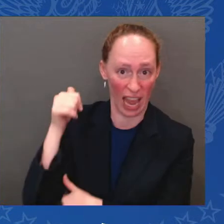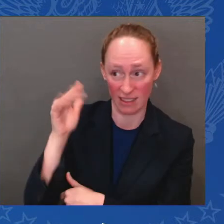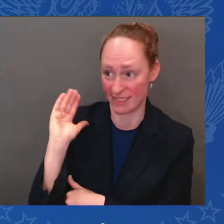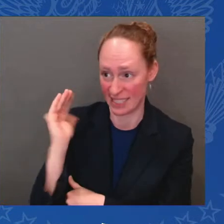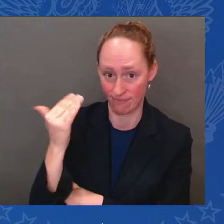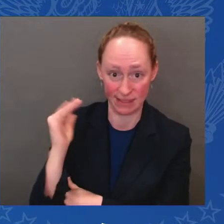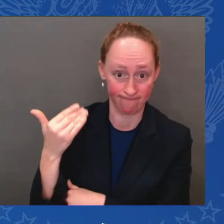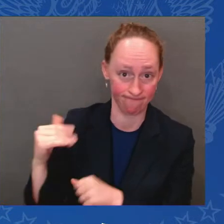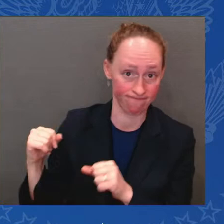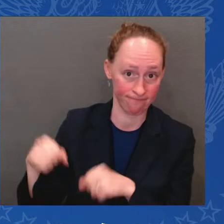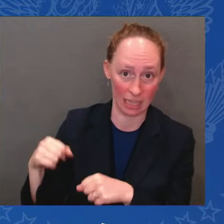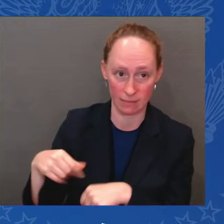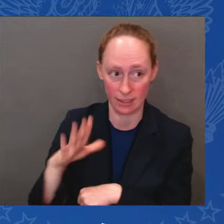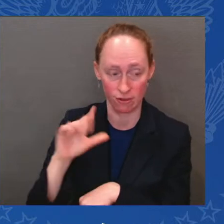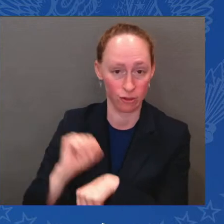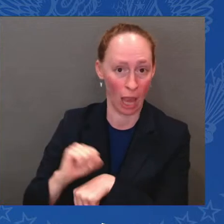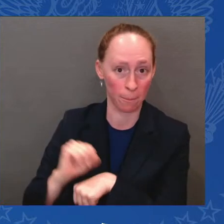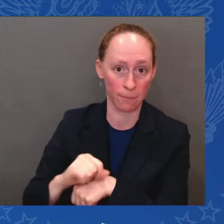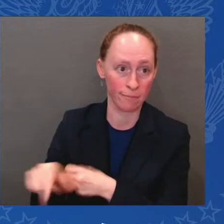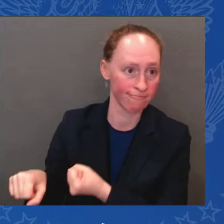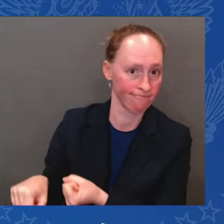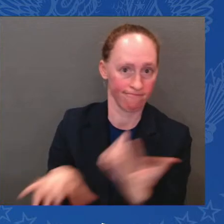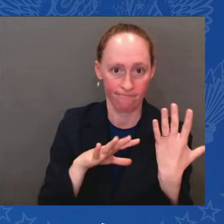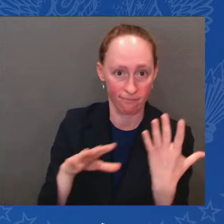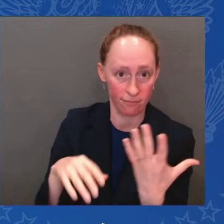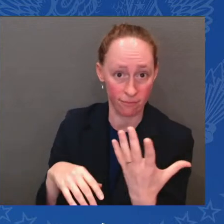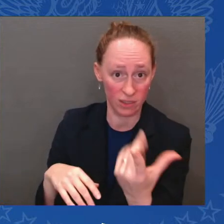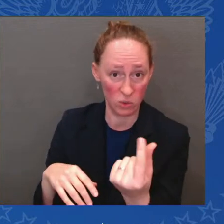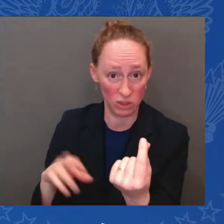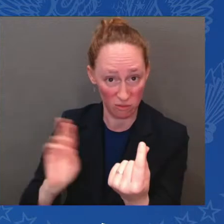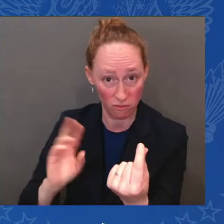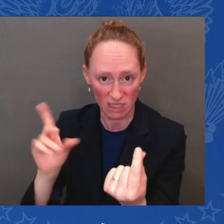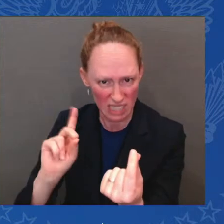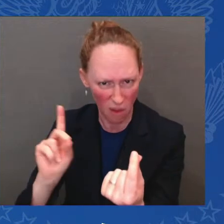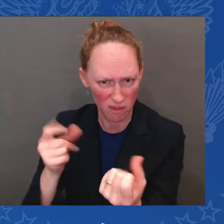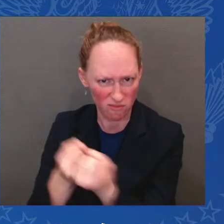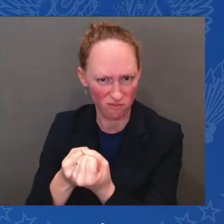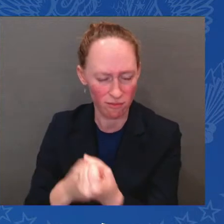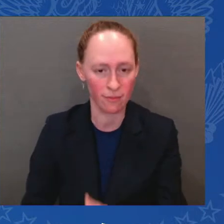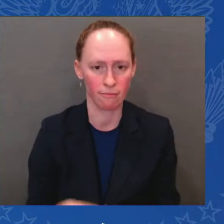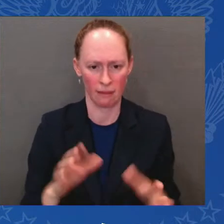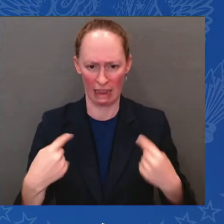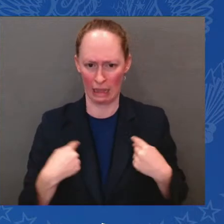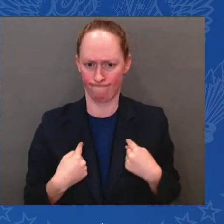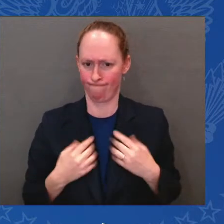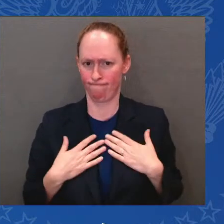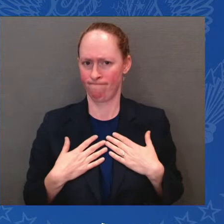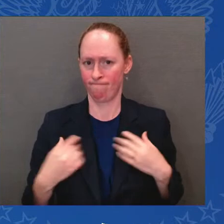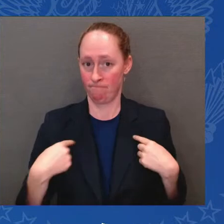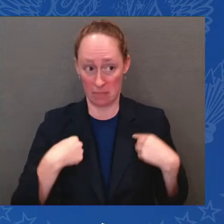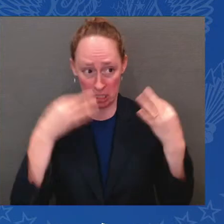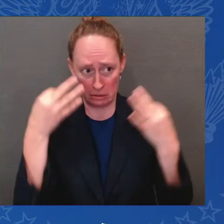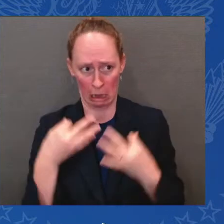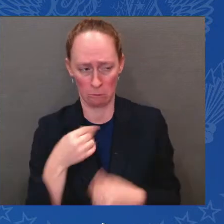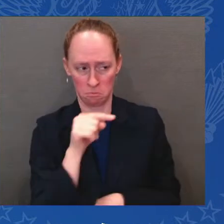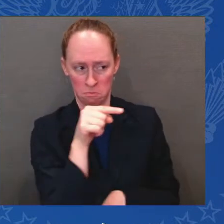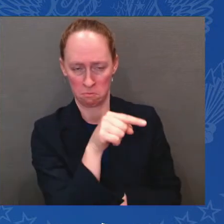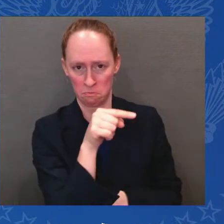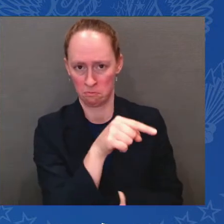of the House and the Senate. The Press: Mr. President, what are your words to U.S. allies and, in particular, Zelenskyy on continued funding for Ukraine?